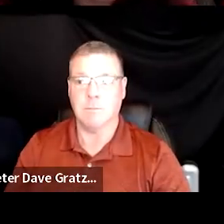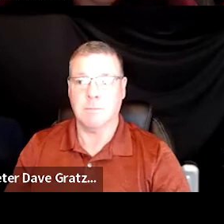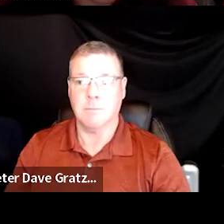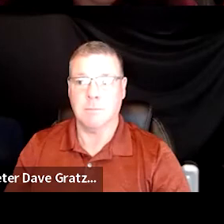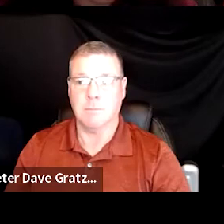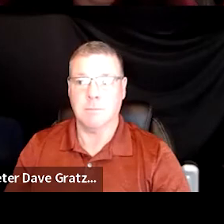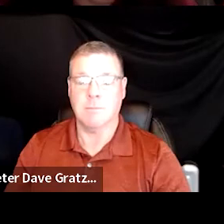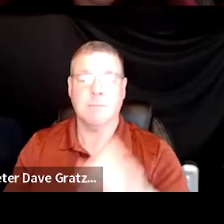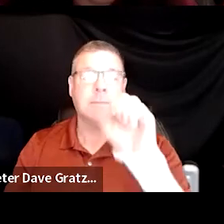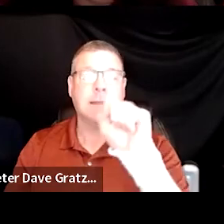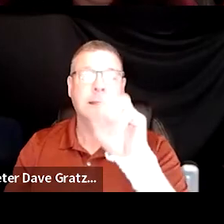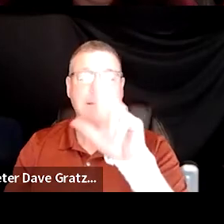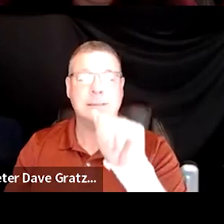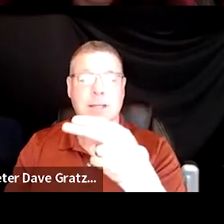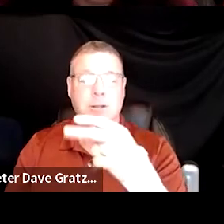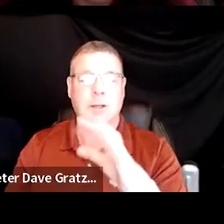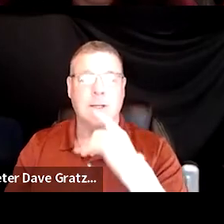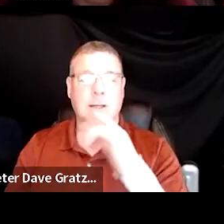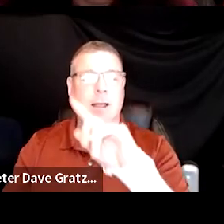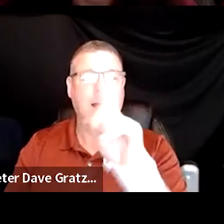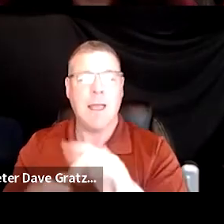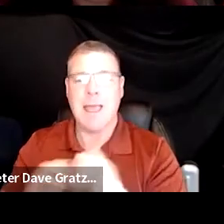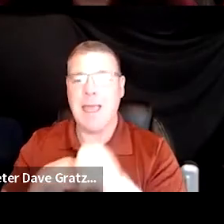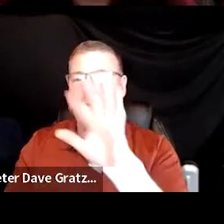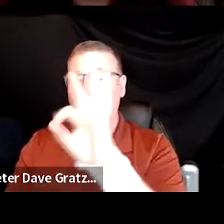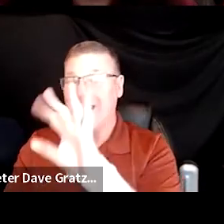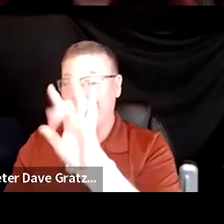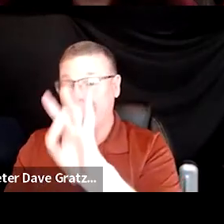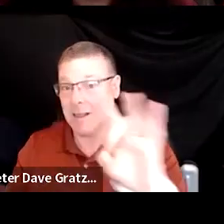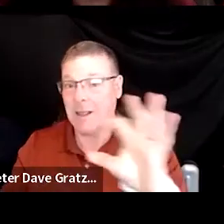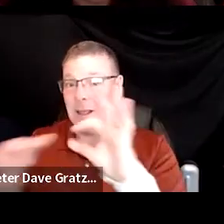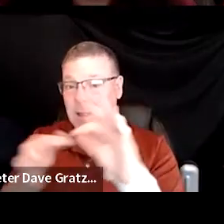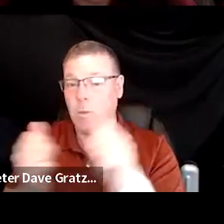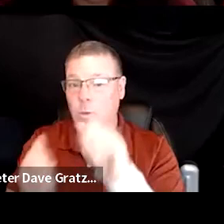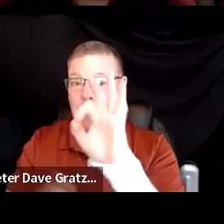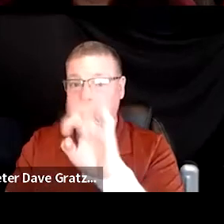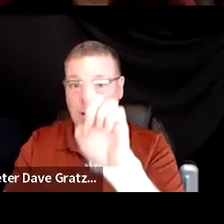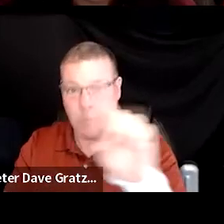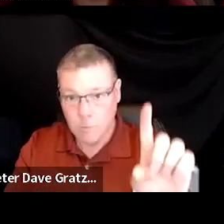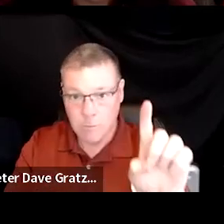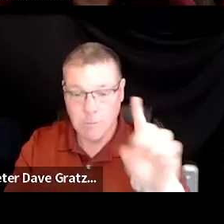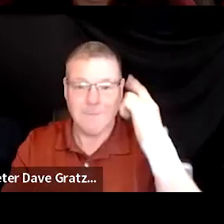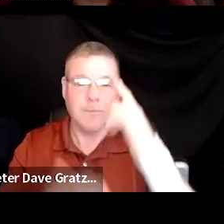Sarah Robinson asks how connected will 988 be with 911 in terms of ease of involvement,